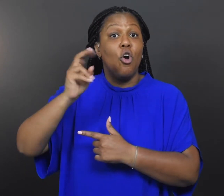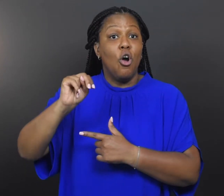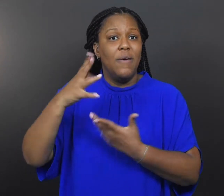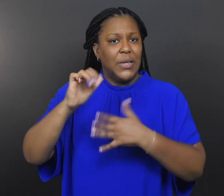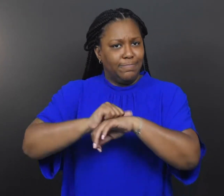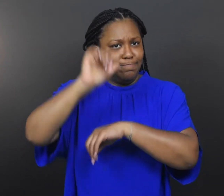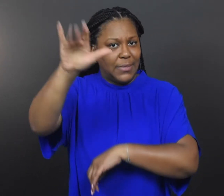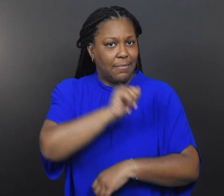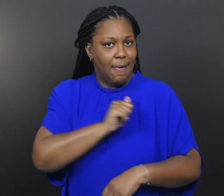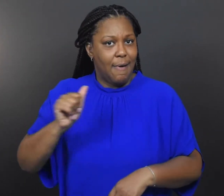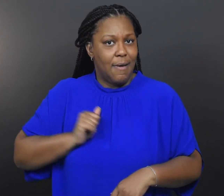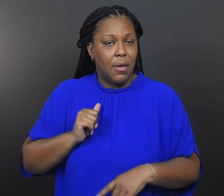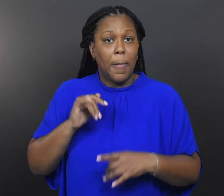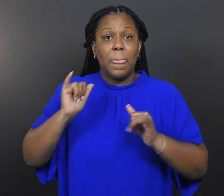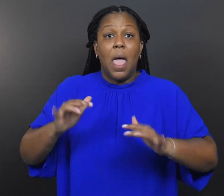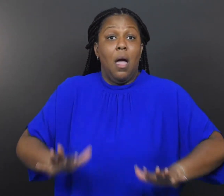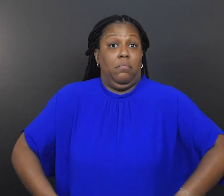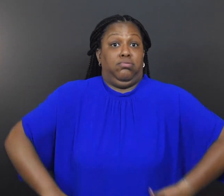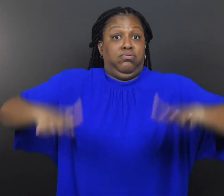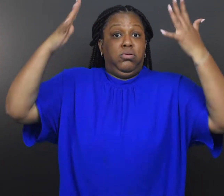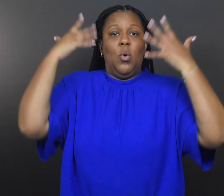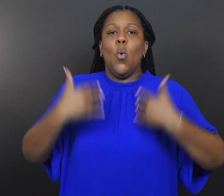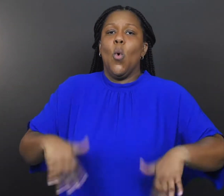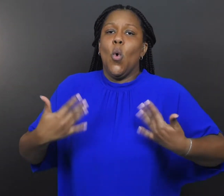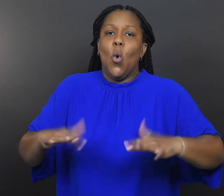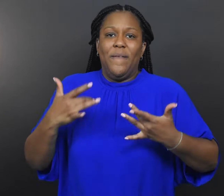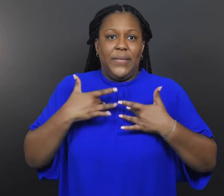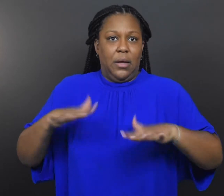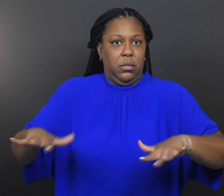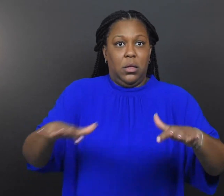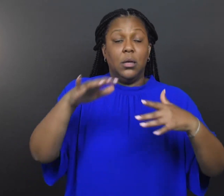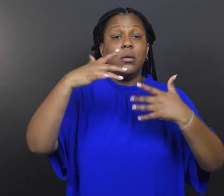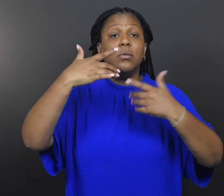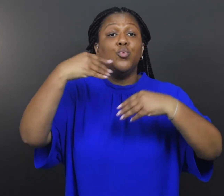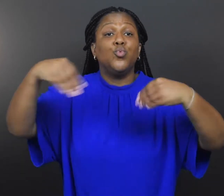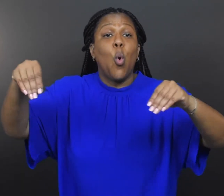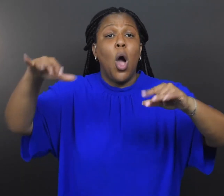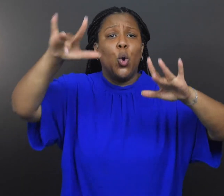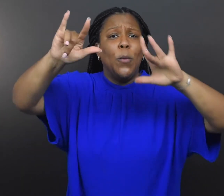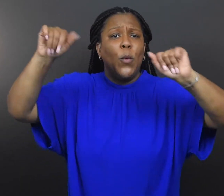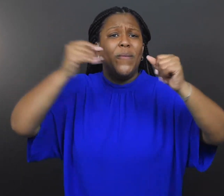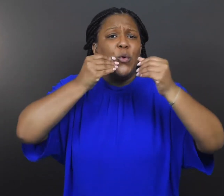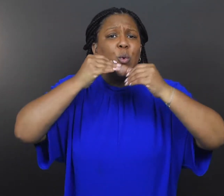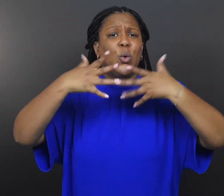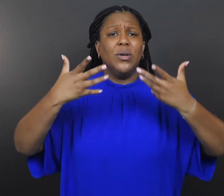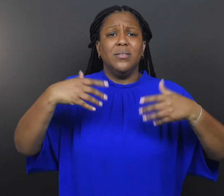When Rachael and Jon departed Atlanta, panic buys were emptying store shelves, states mulled